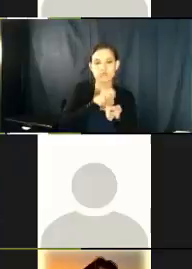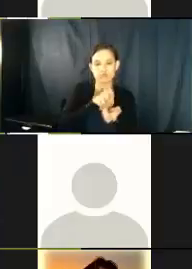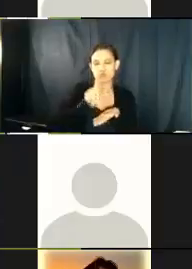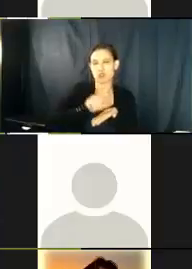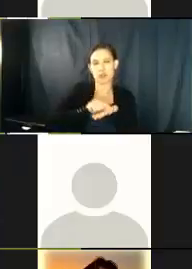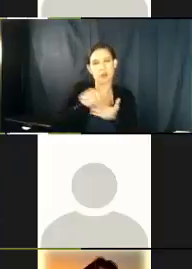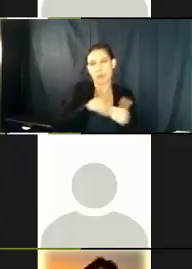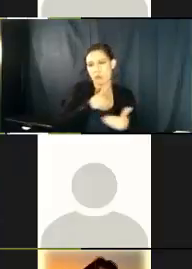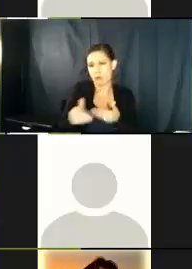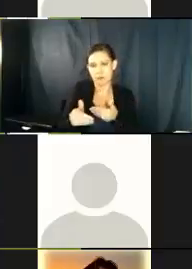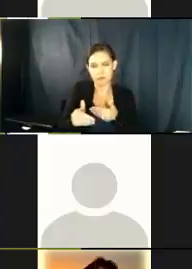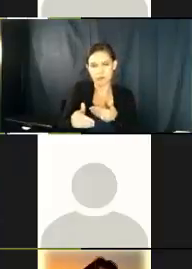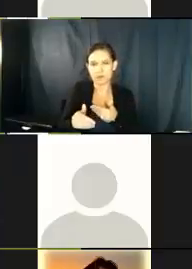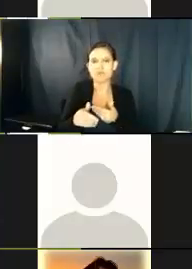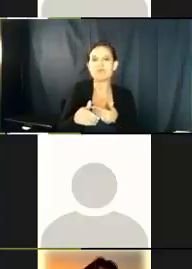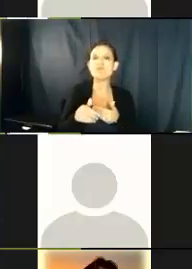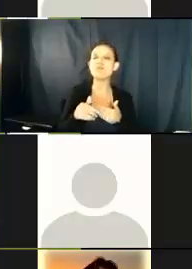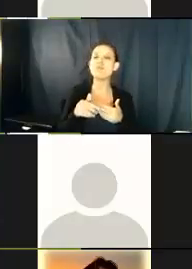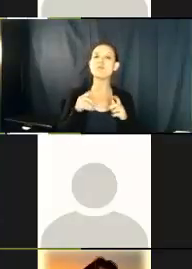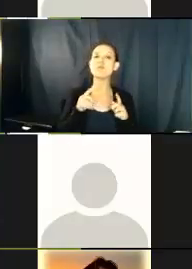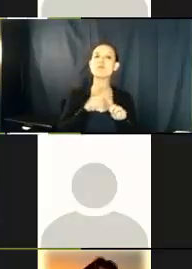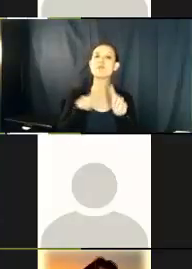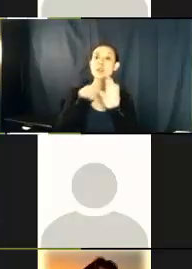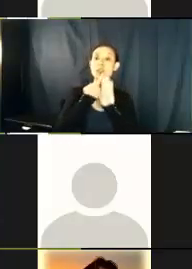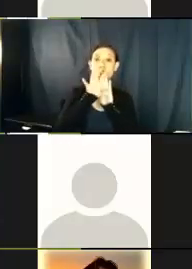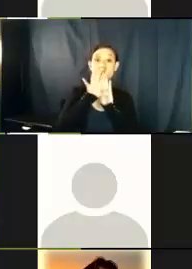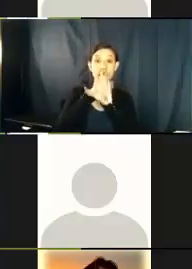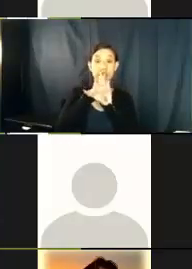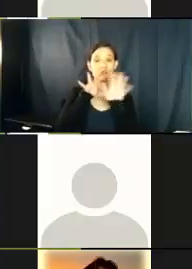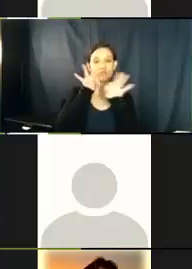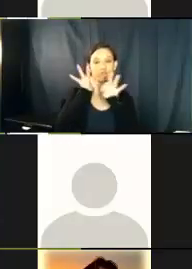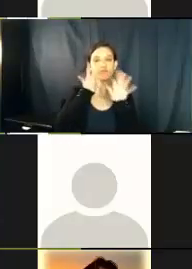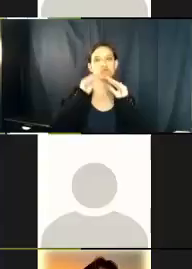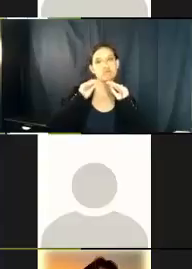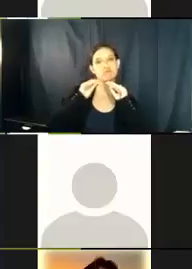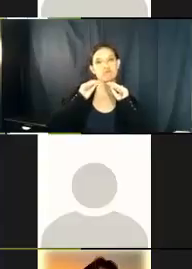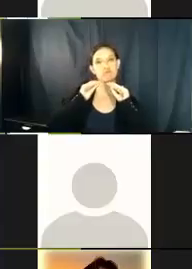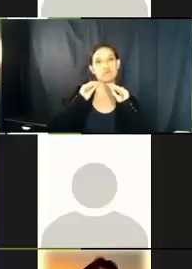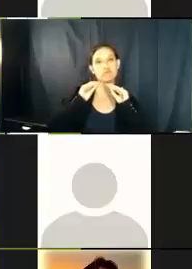However they want to get to it. And then there's a number of videos of direct teaching happening. So now we're in the explain portion.